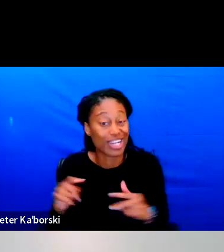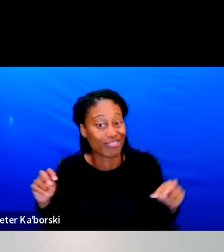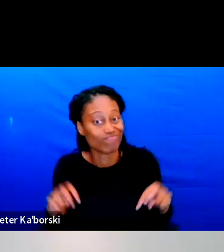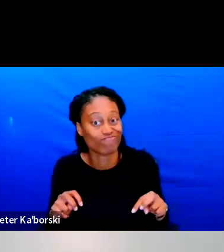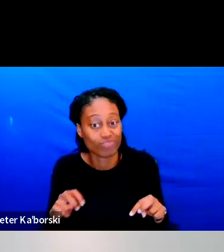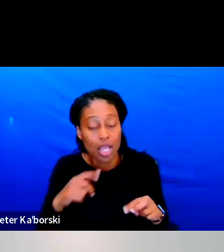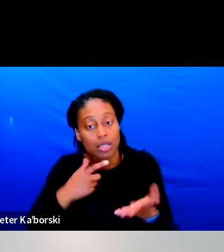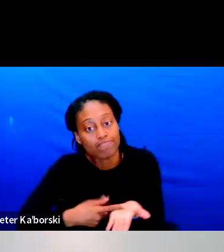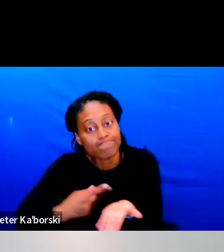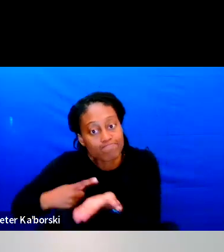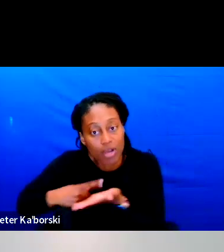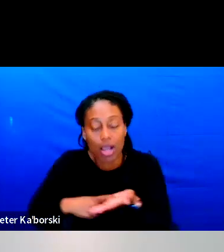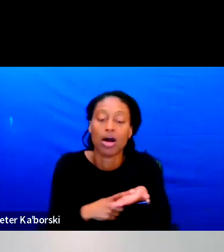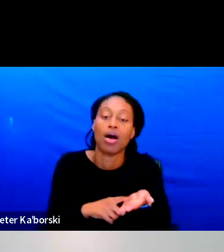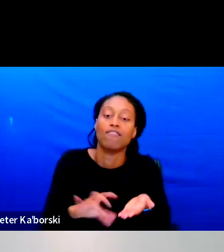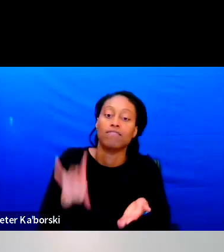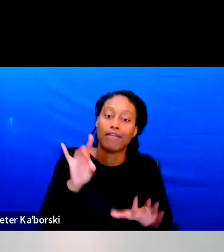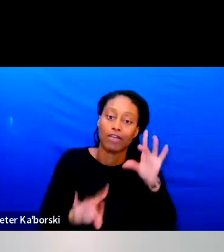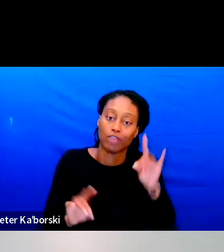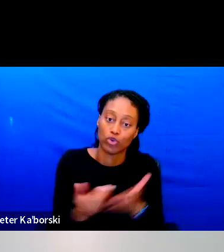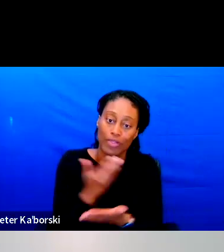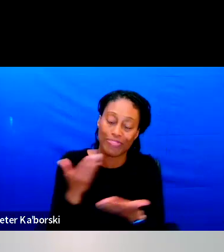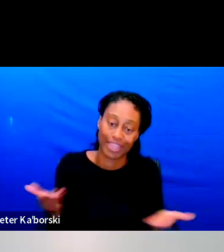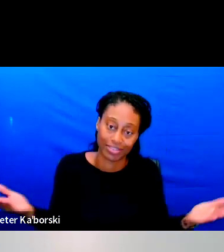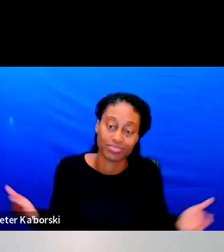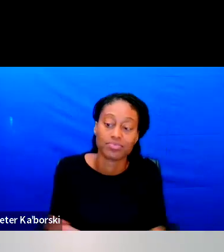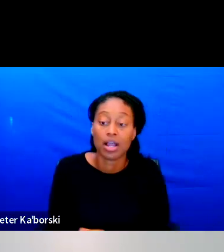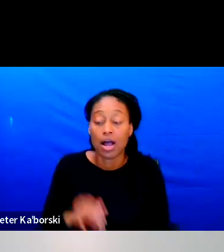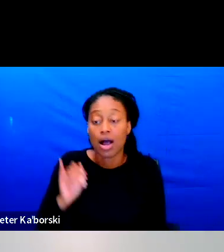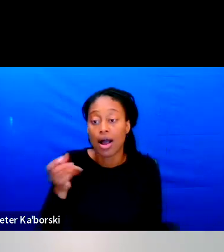Kyle Kleist: I know our I and our specialists, she said. Should you know, for her. There's it's just.